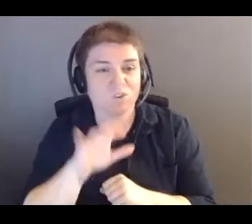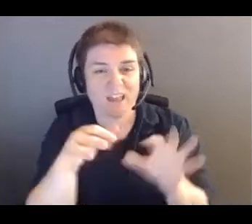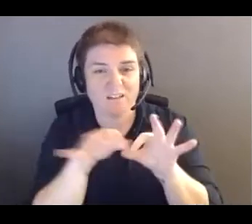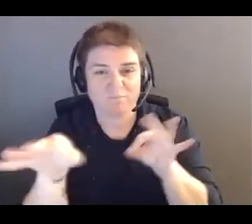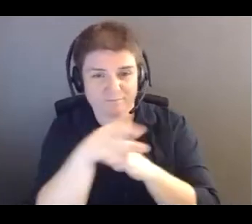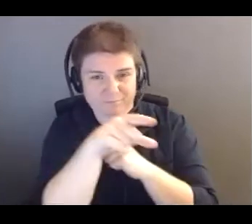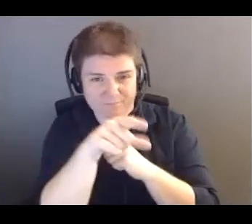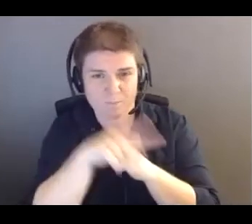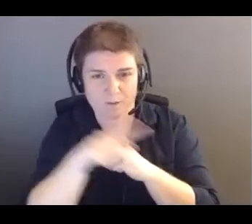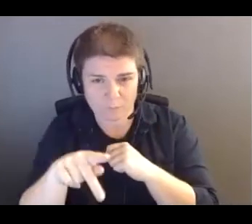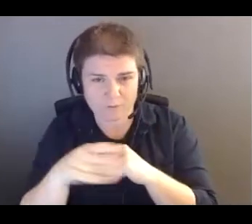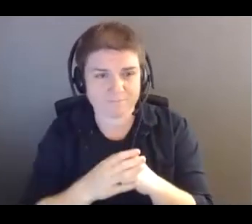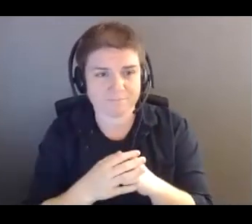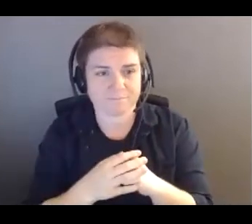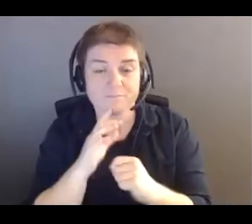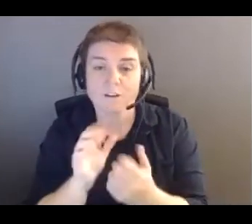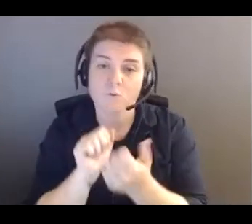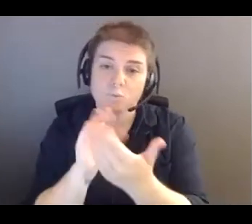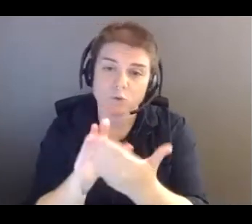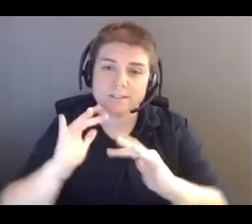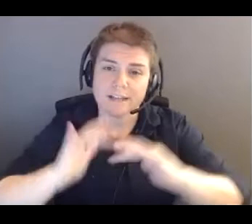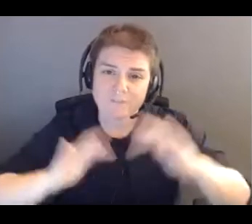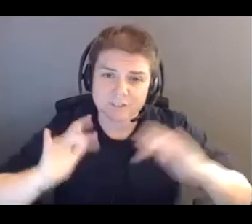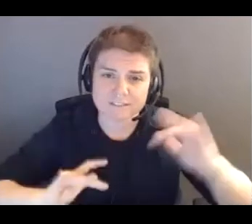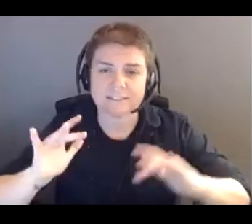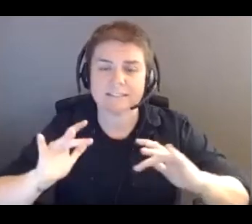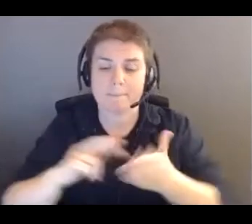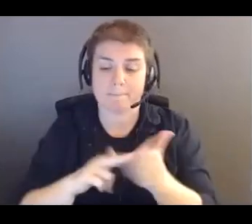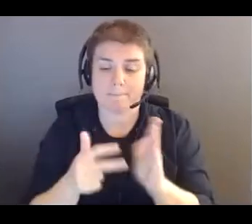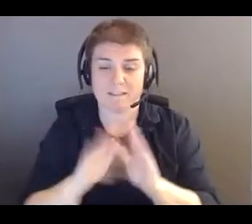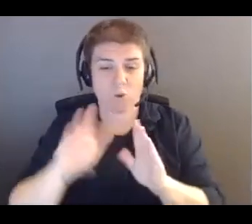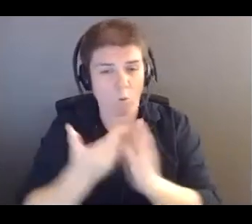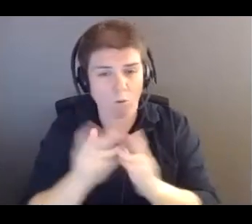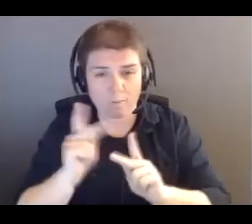approach to diversity in which differences amongst all people in a community group or